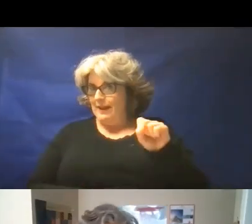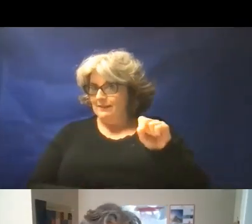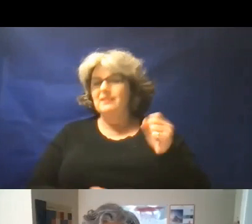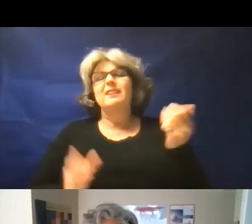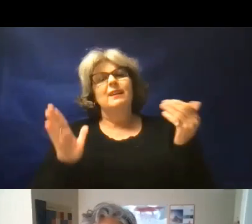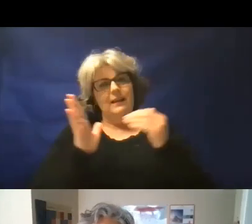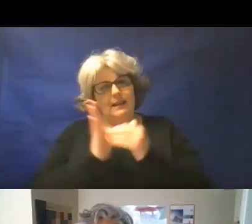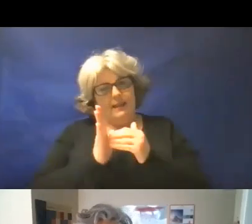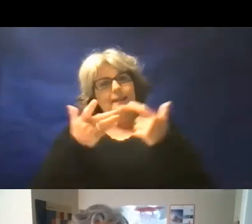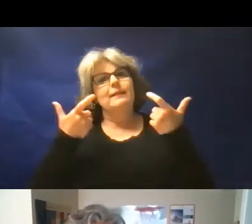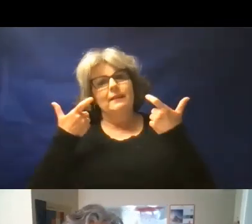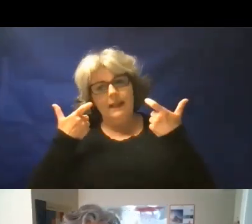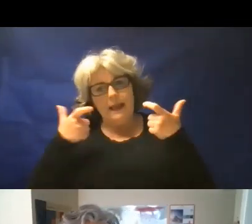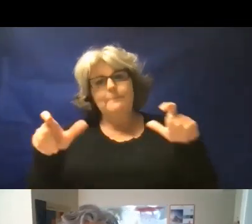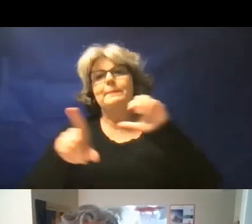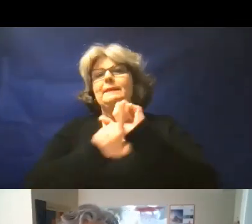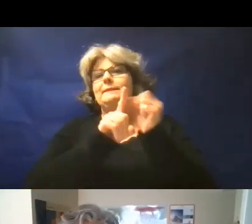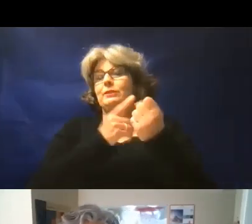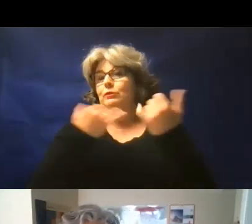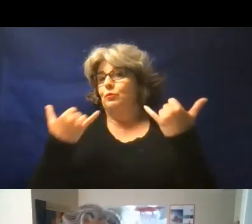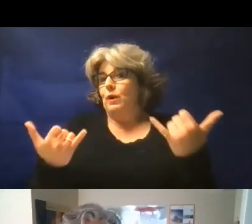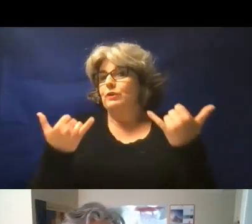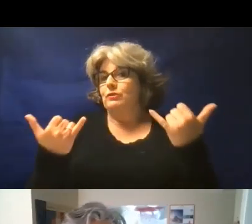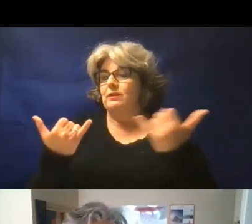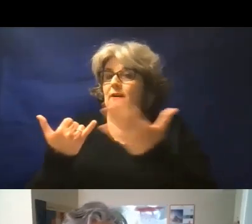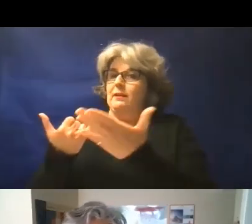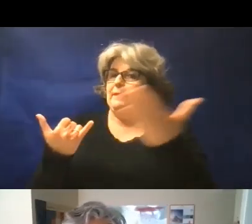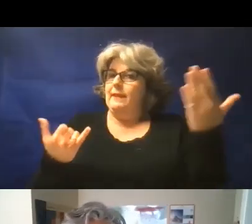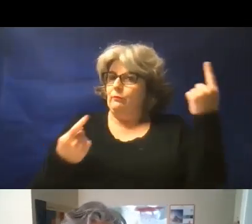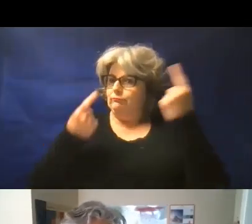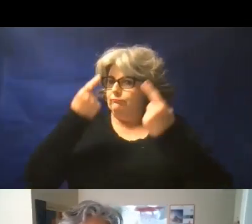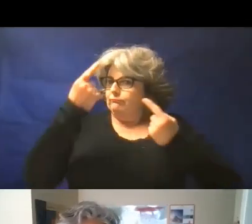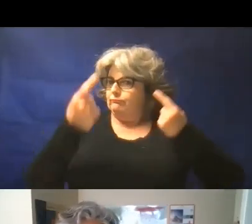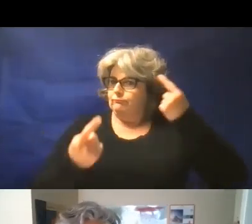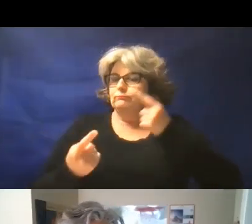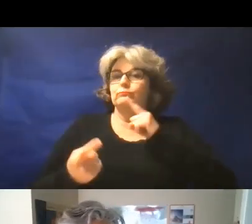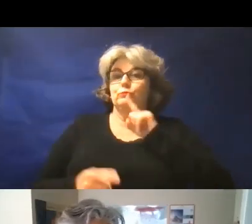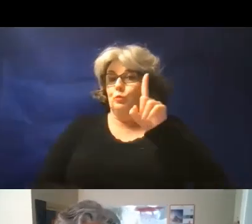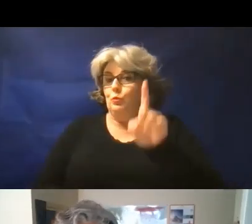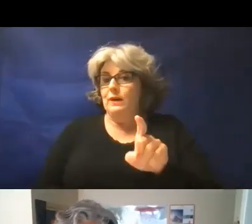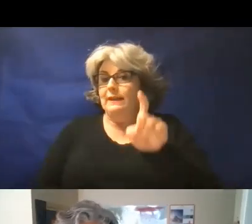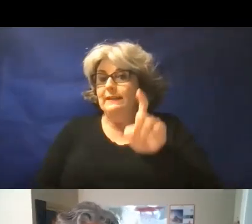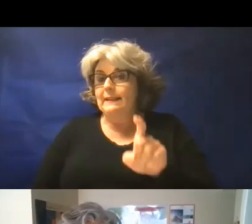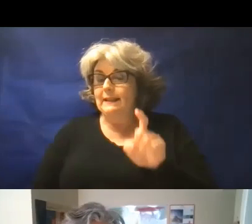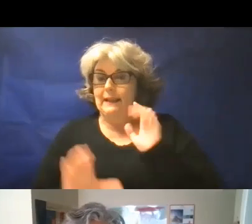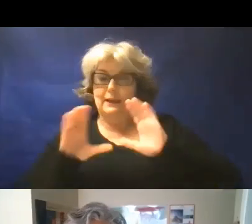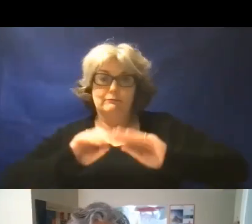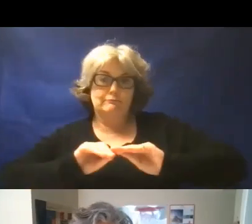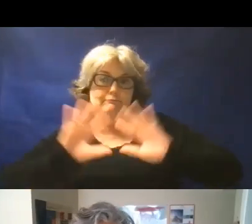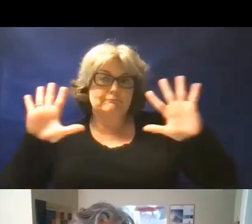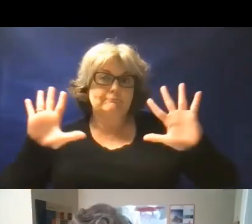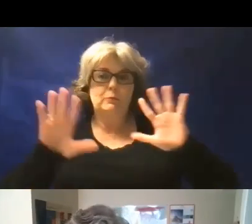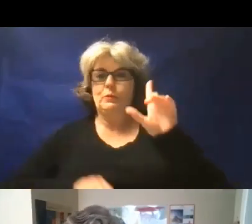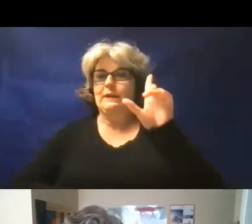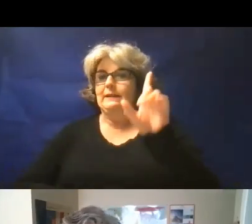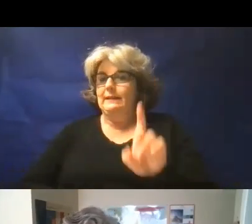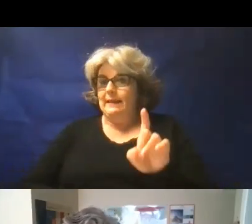big situation that we need to really consider and communicate well about and do it collaboratively